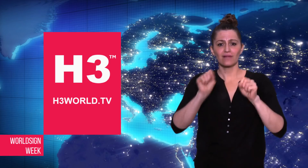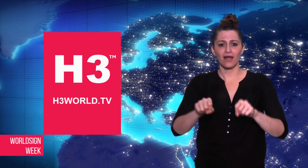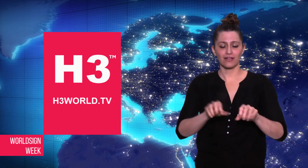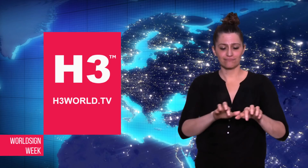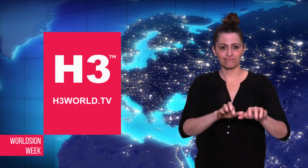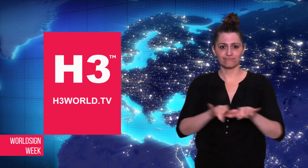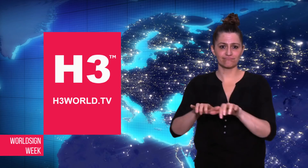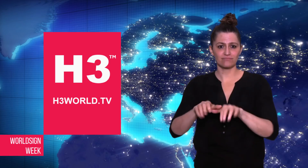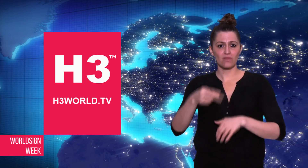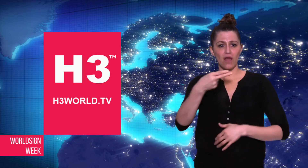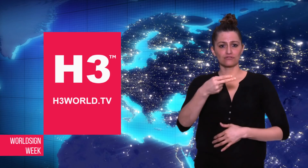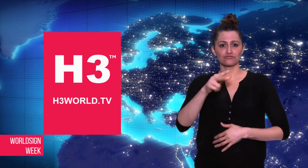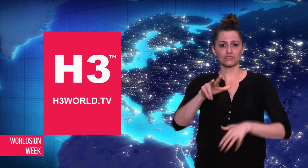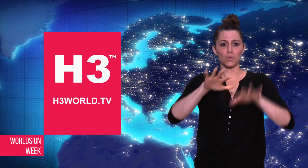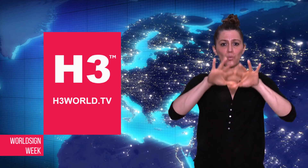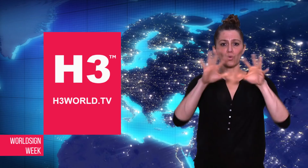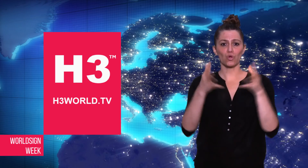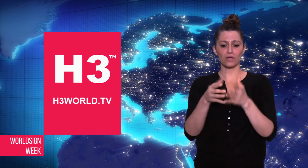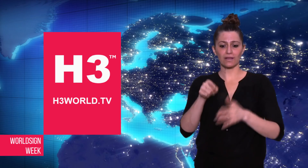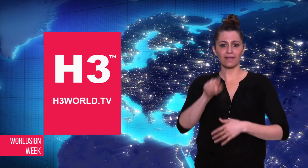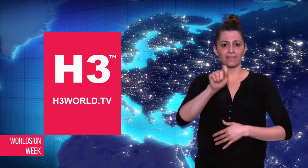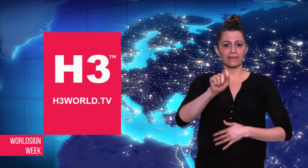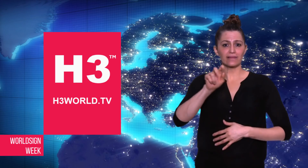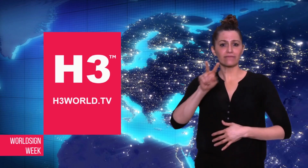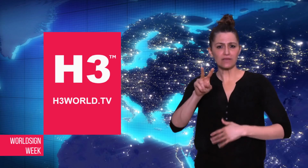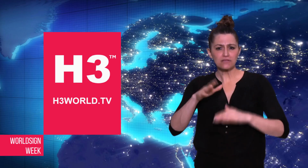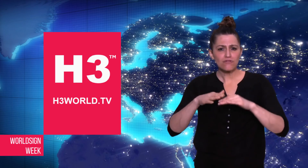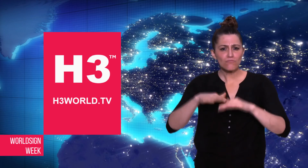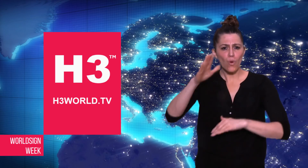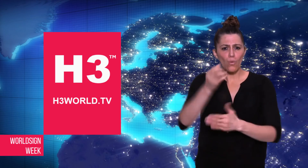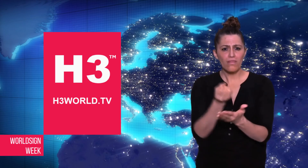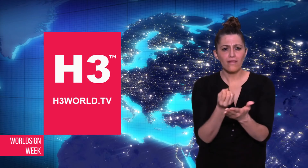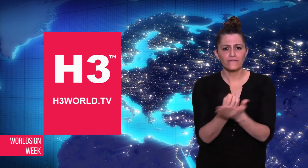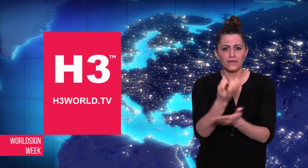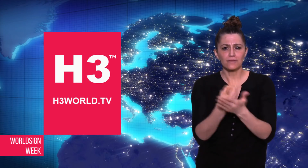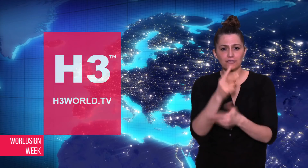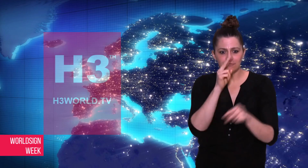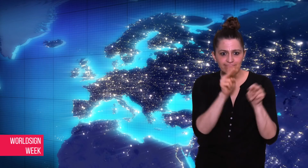visit H3WORLD.TV for more shows,